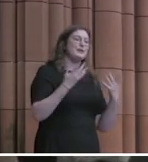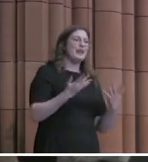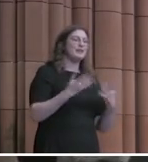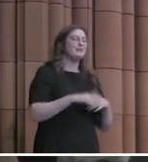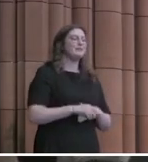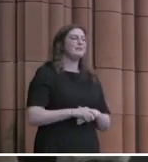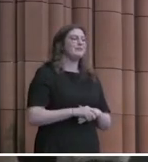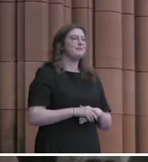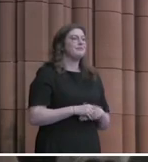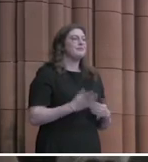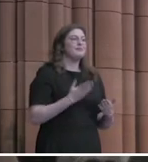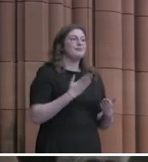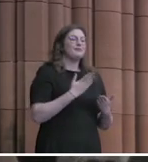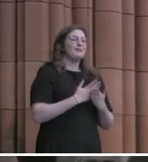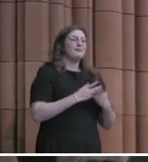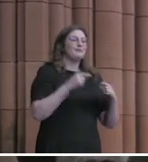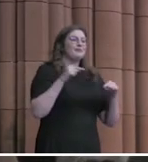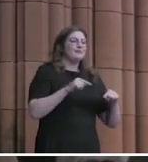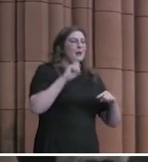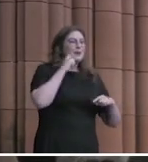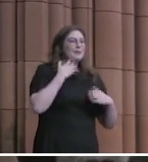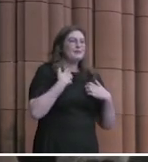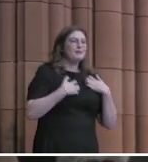So it's quite an interesting eclectic mix.